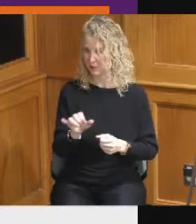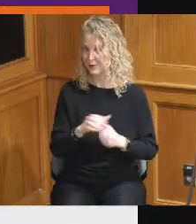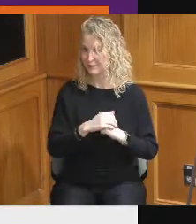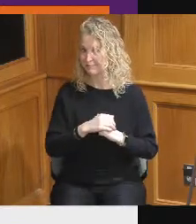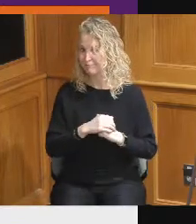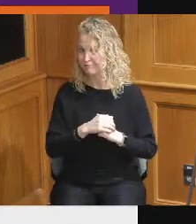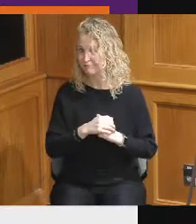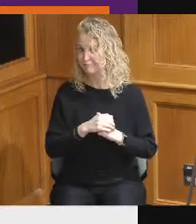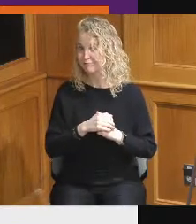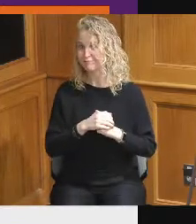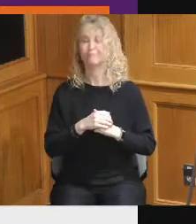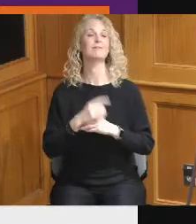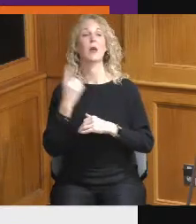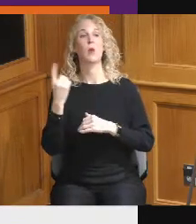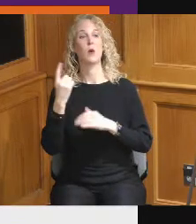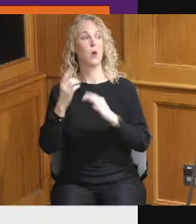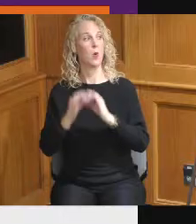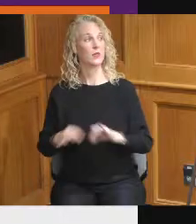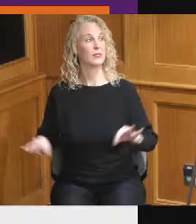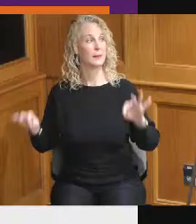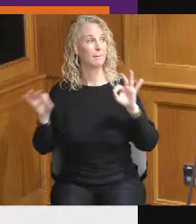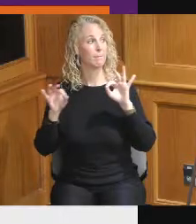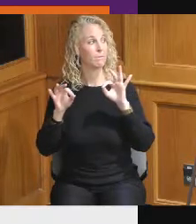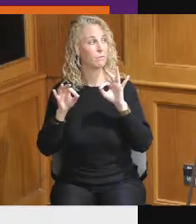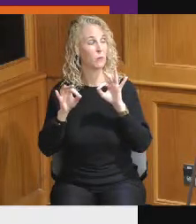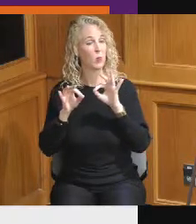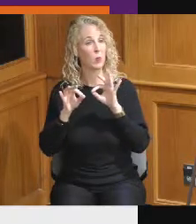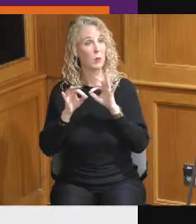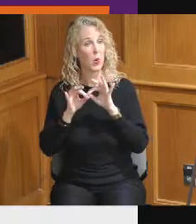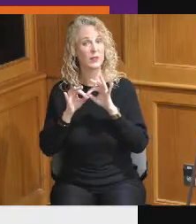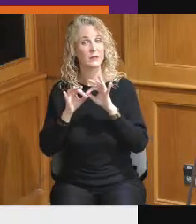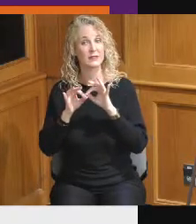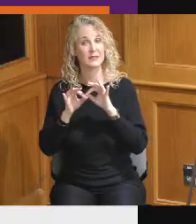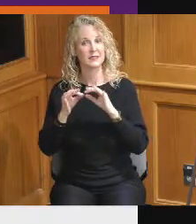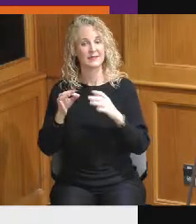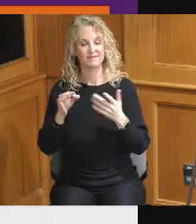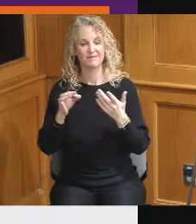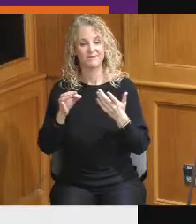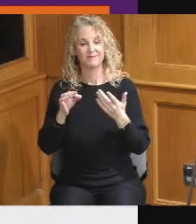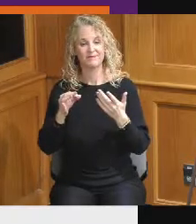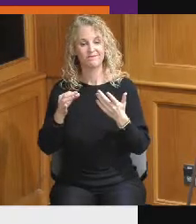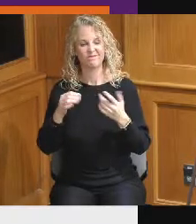always an important point to say there there is a very significant leveraging here so this is you